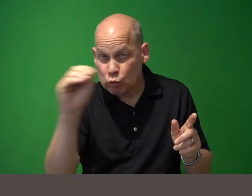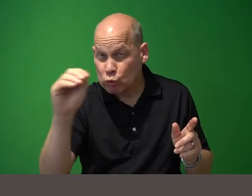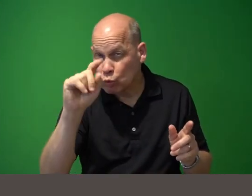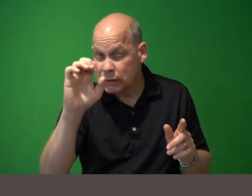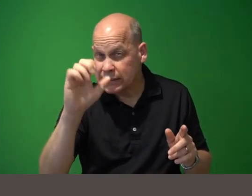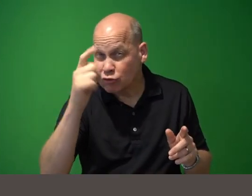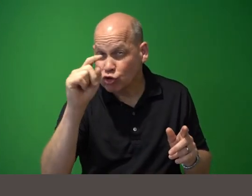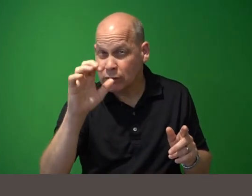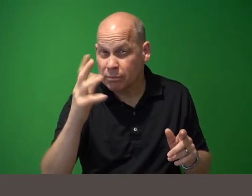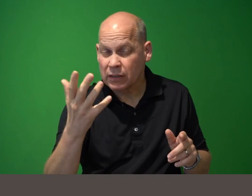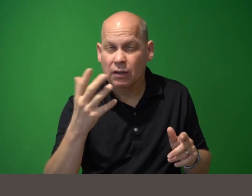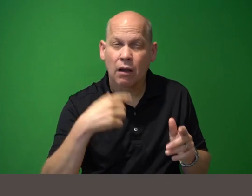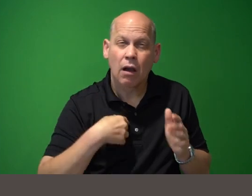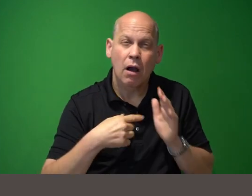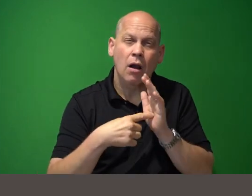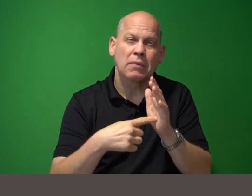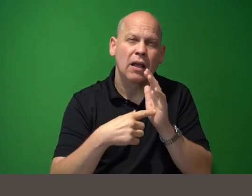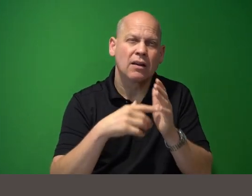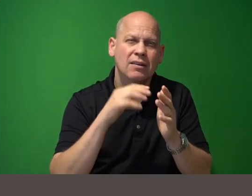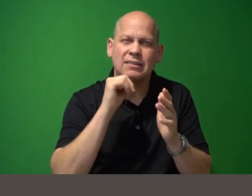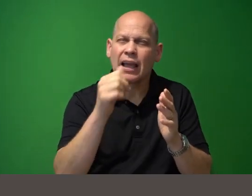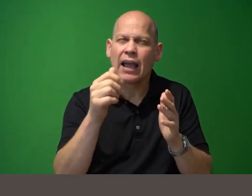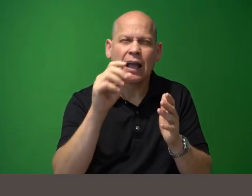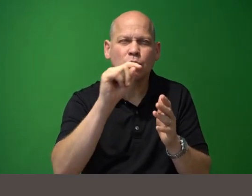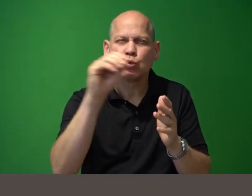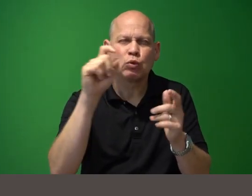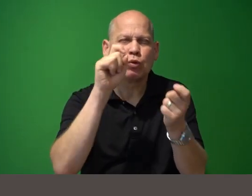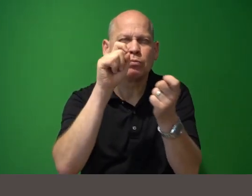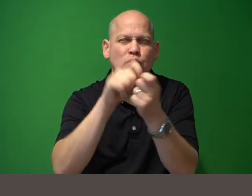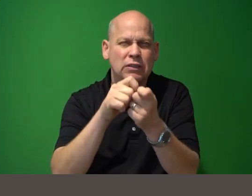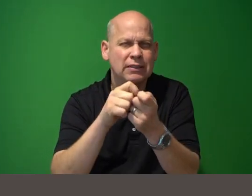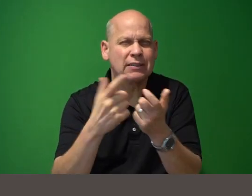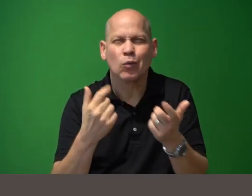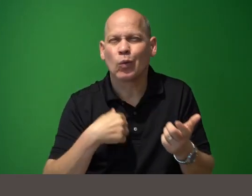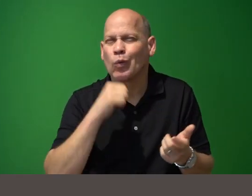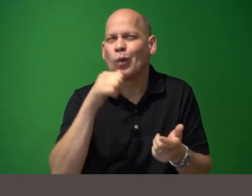Well, our model is still not super precise, so we don't have enough evidence